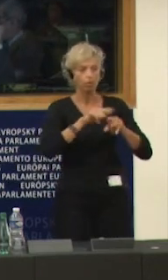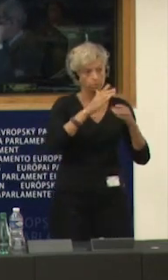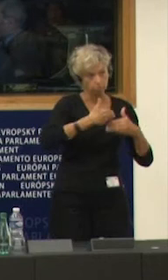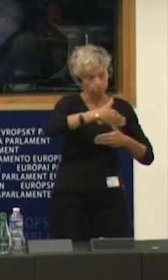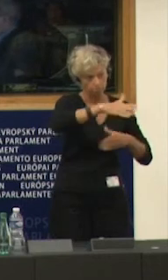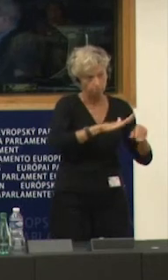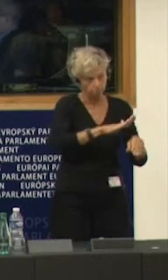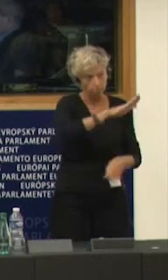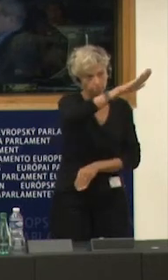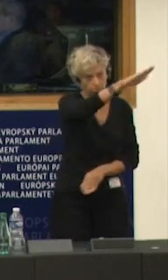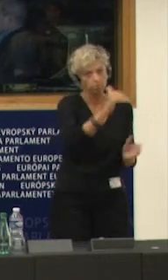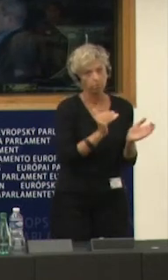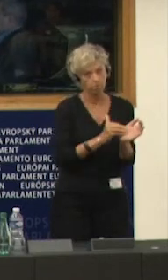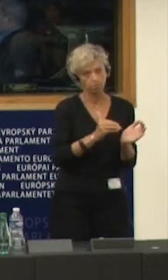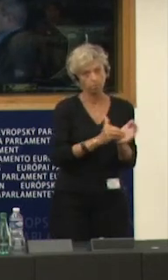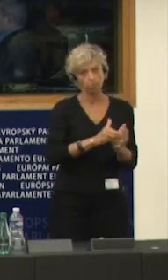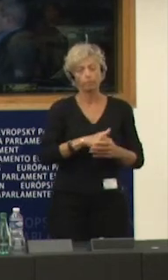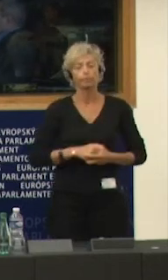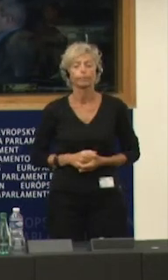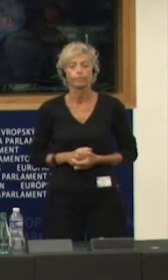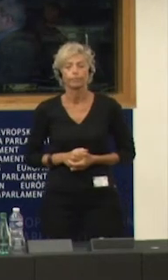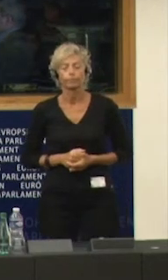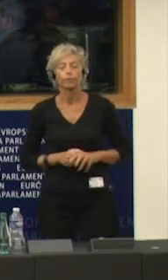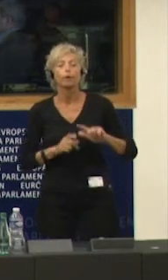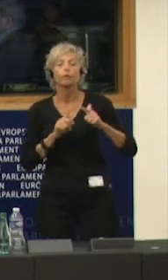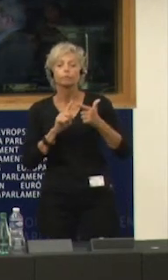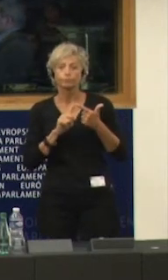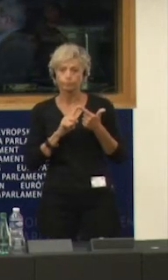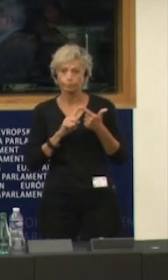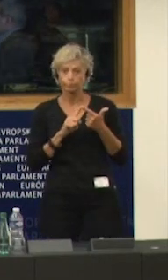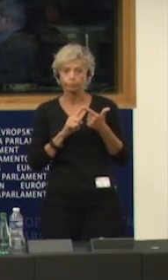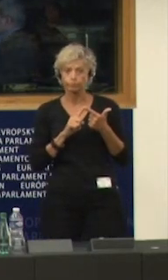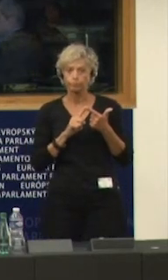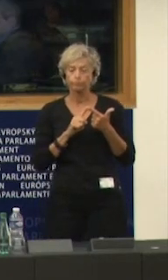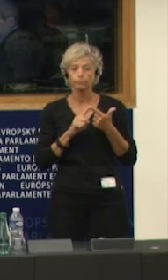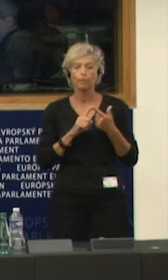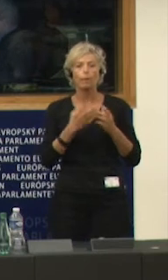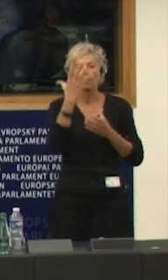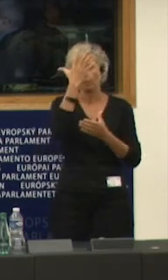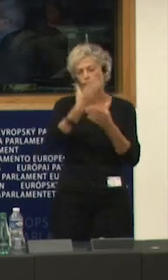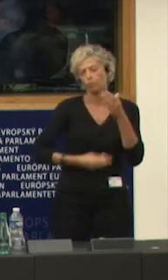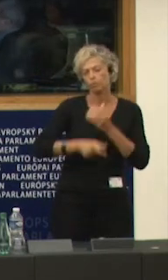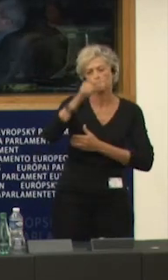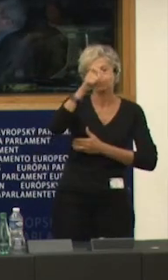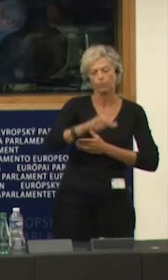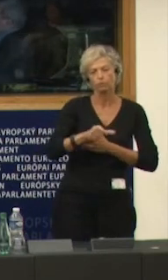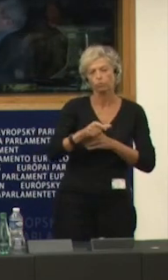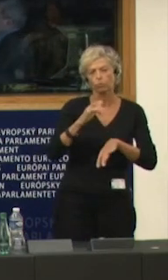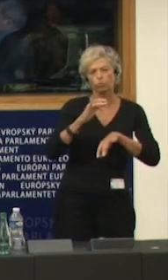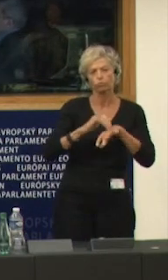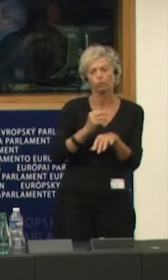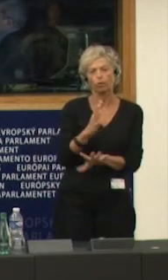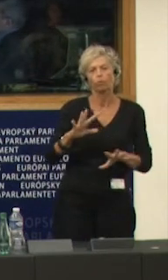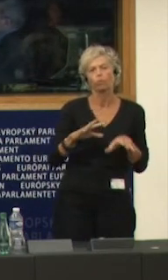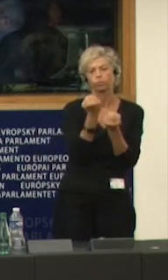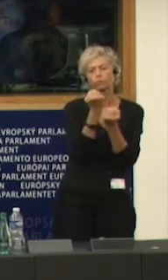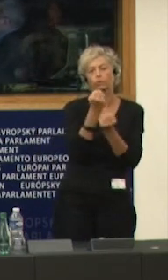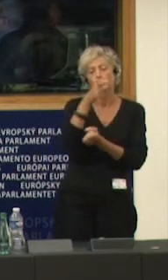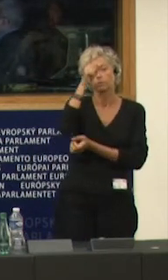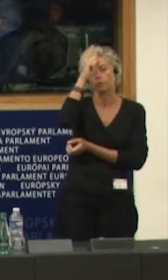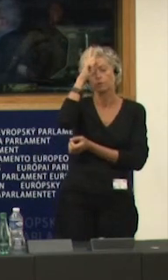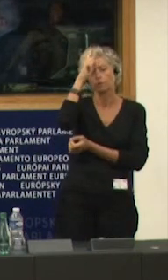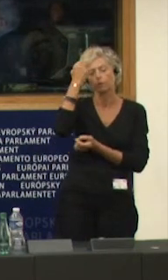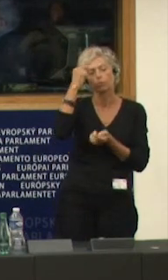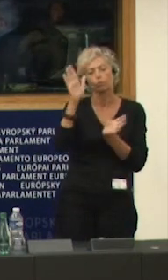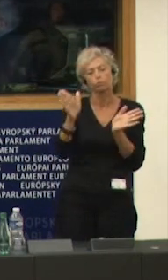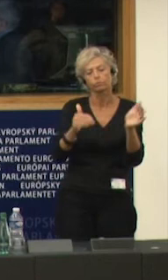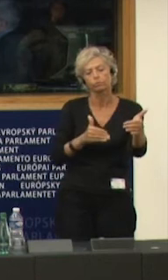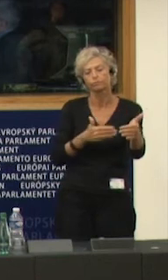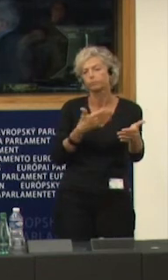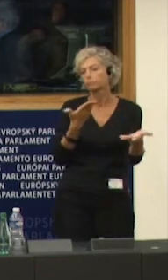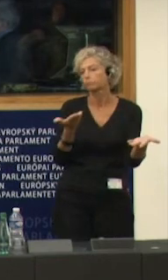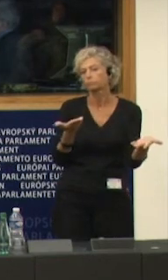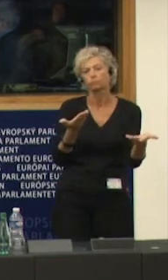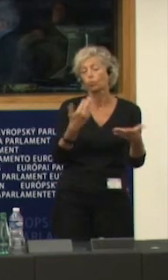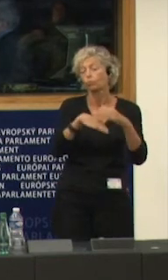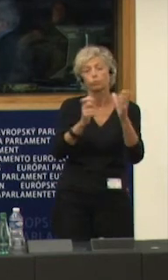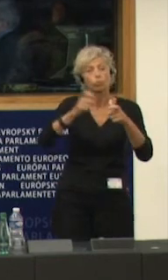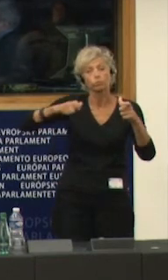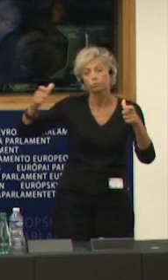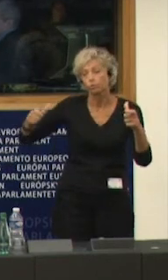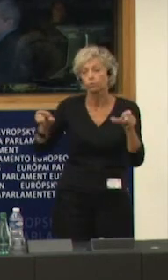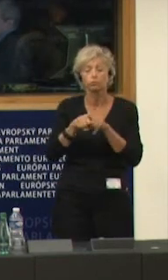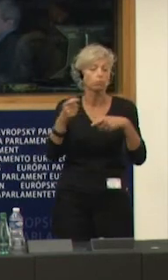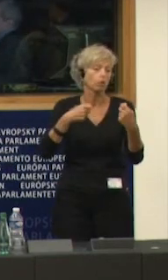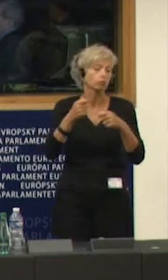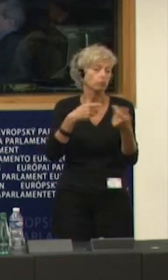Initially gave rise to a heated ideological debate. This led to demands such as a single school for everybody.